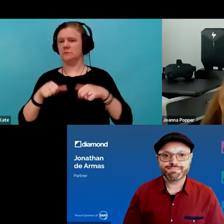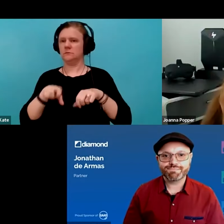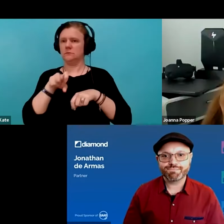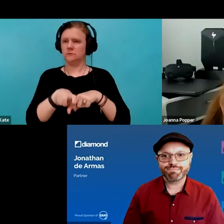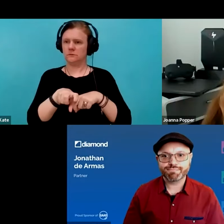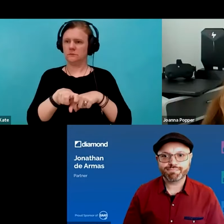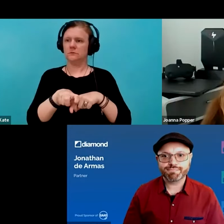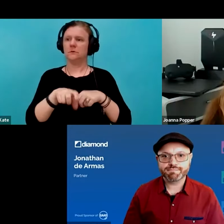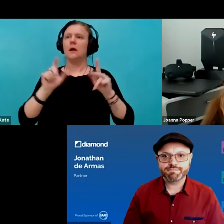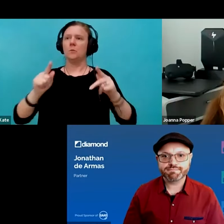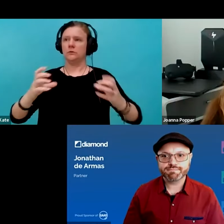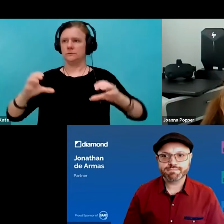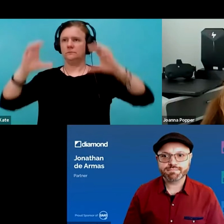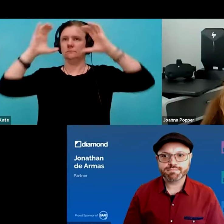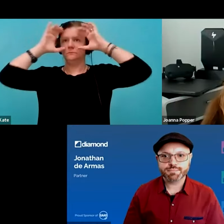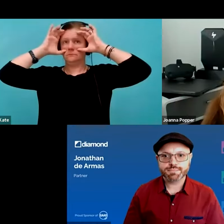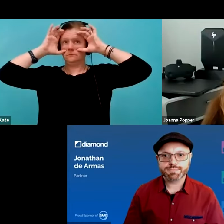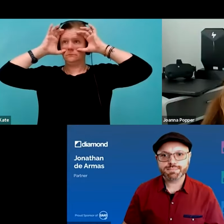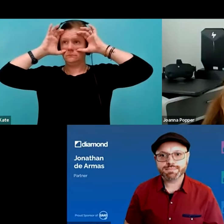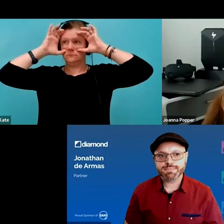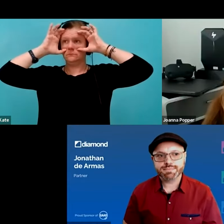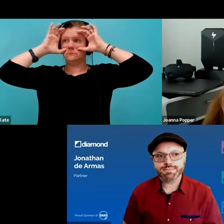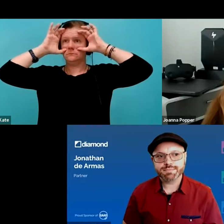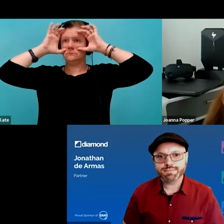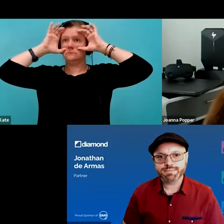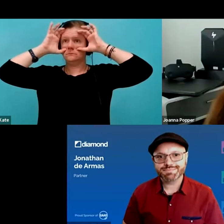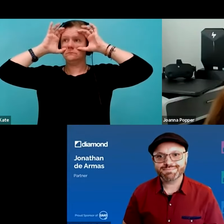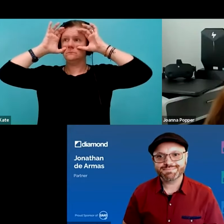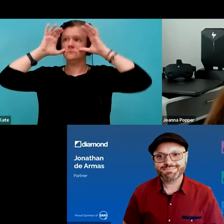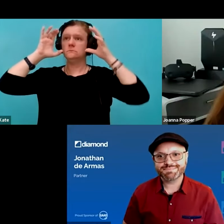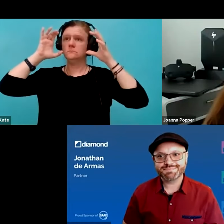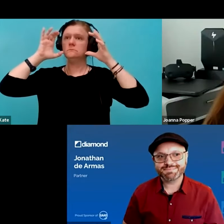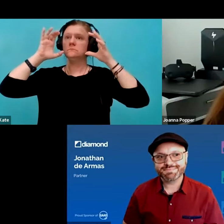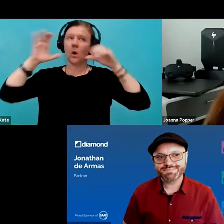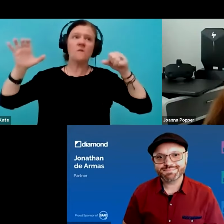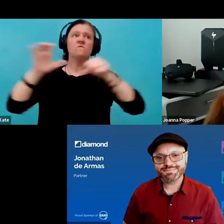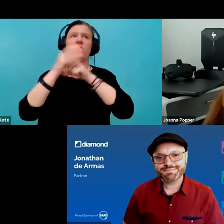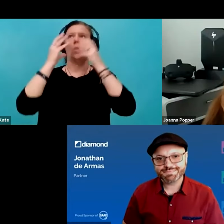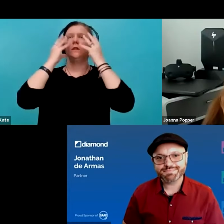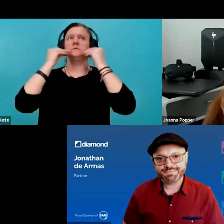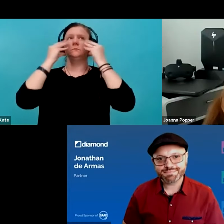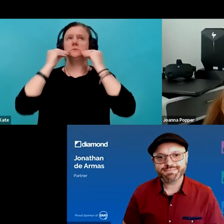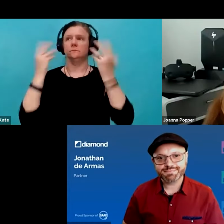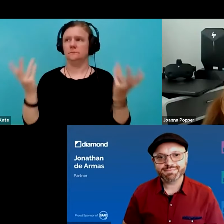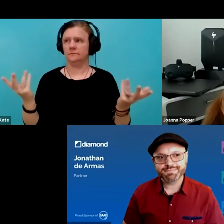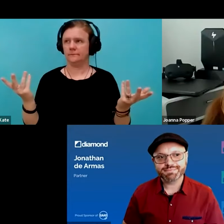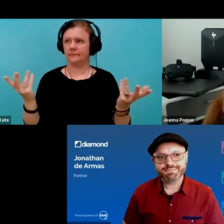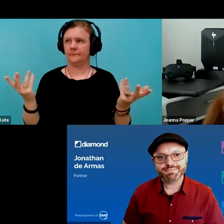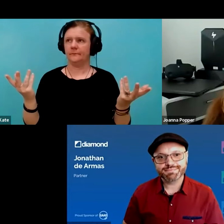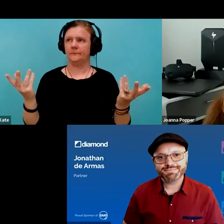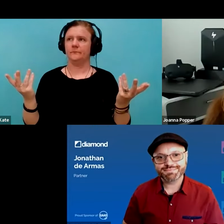in headset and get in and enable the full experience. So whether that's, you